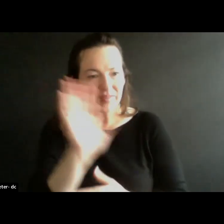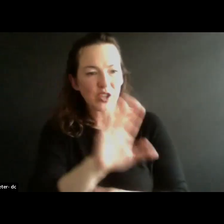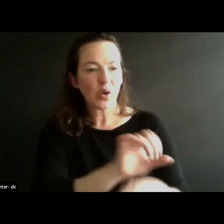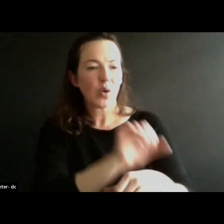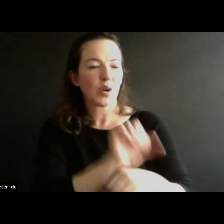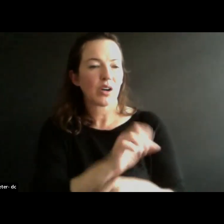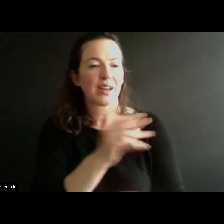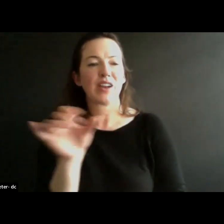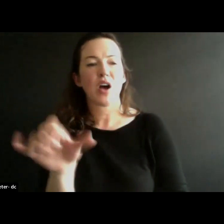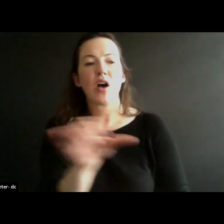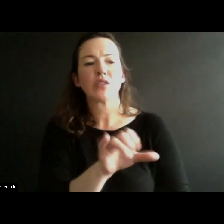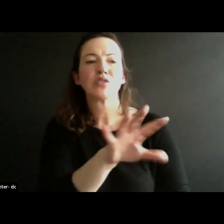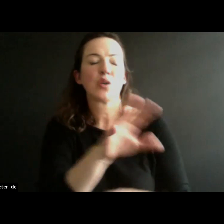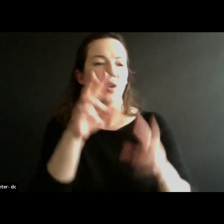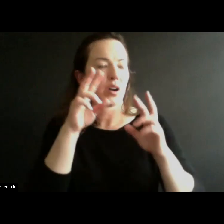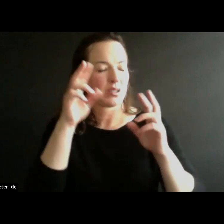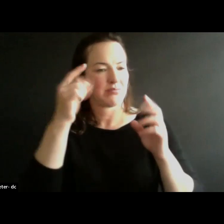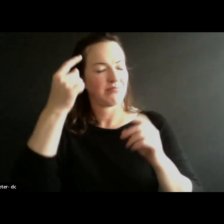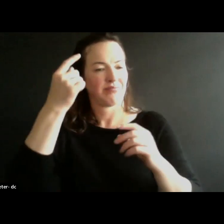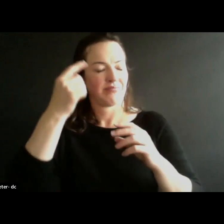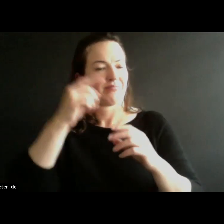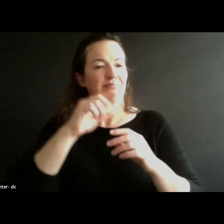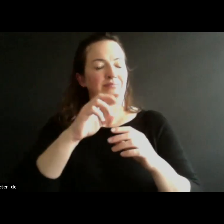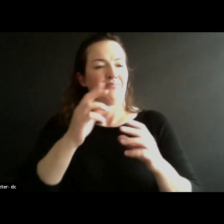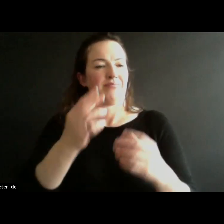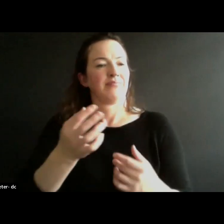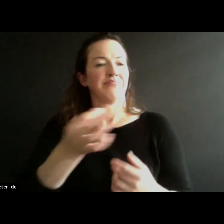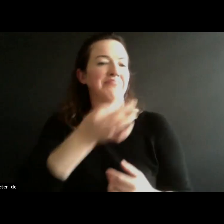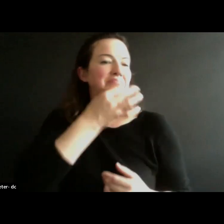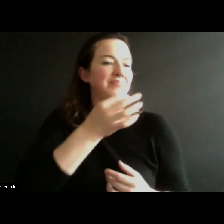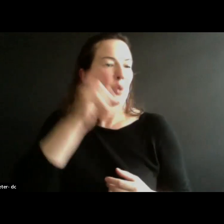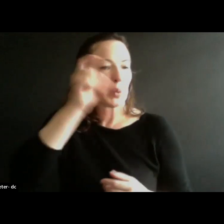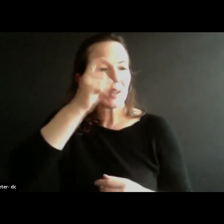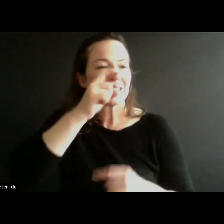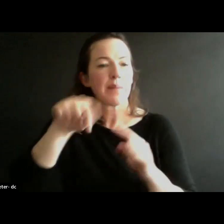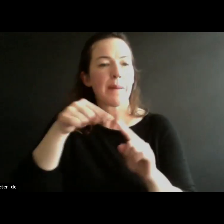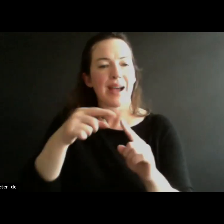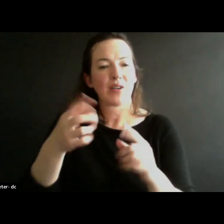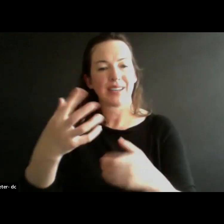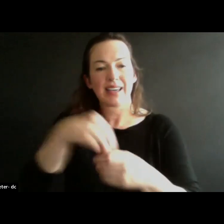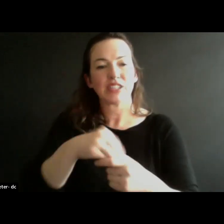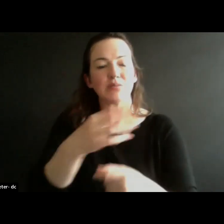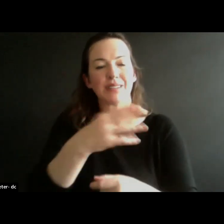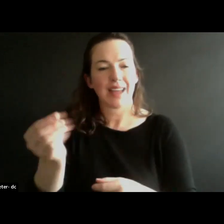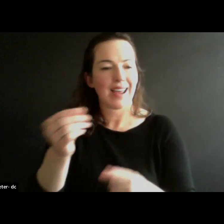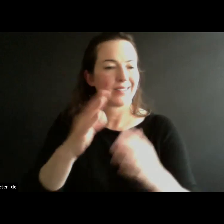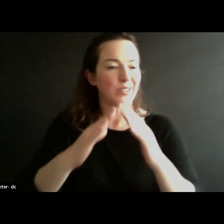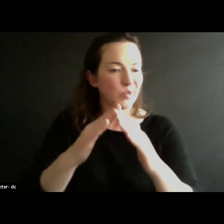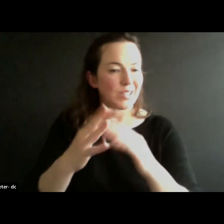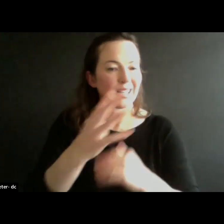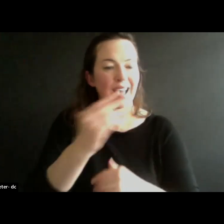and also especially the insights on the engagement with the community and and working specifically,